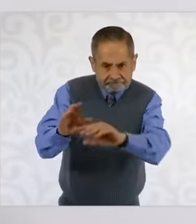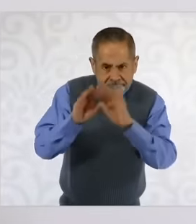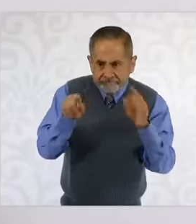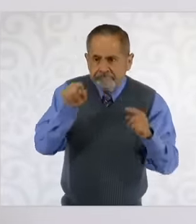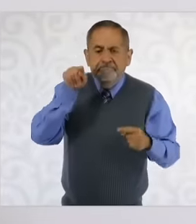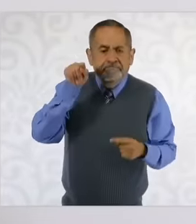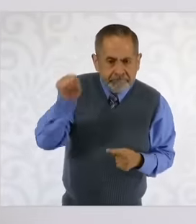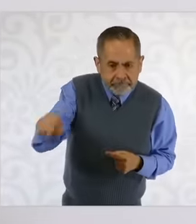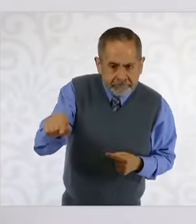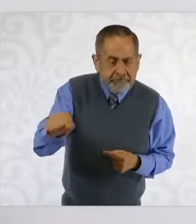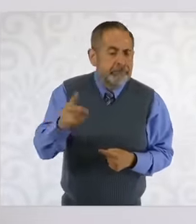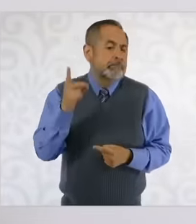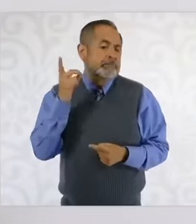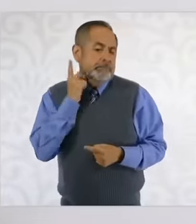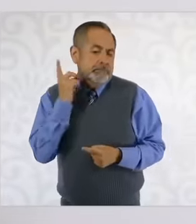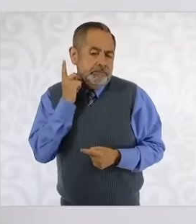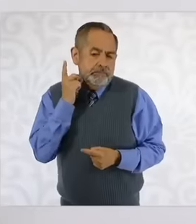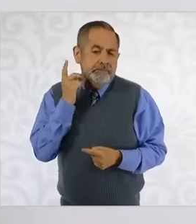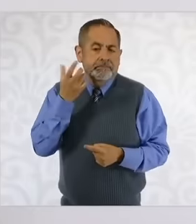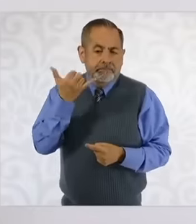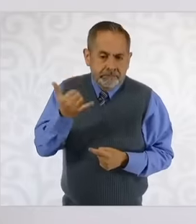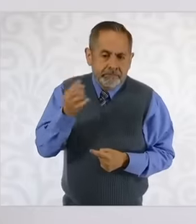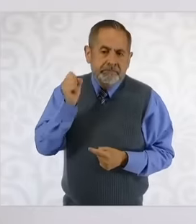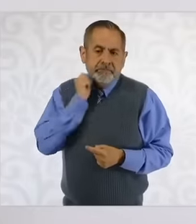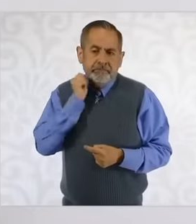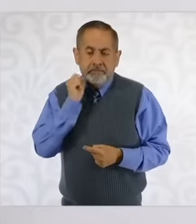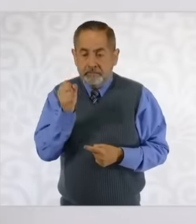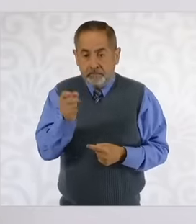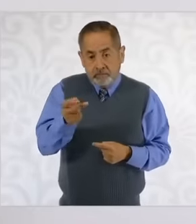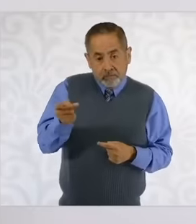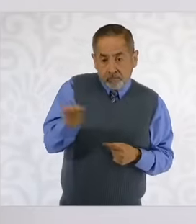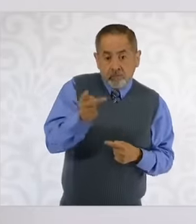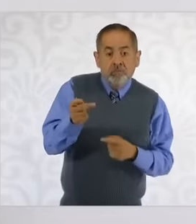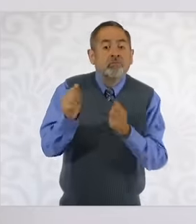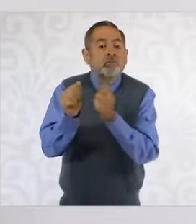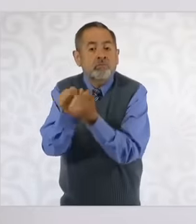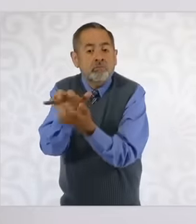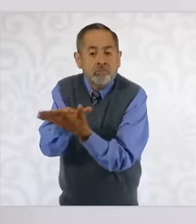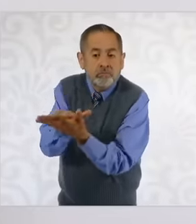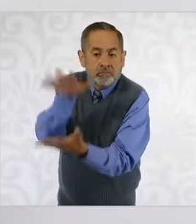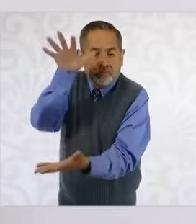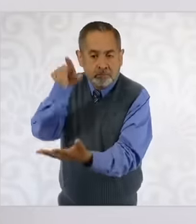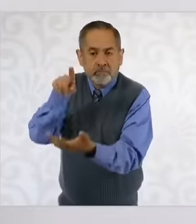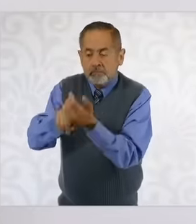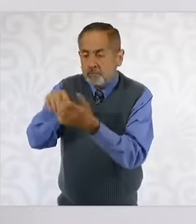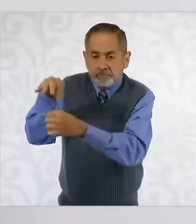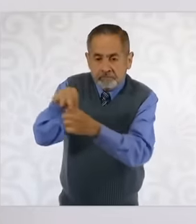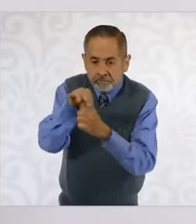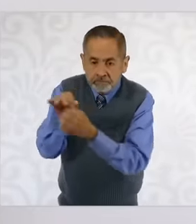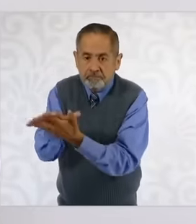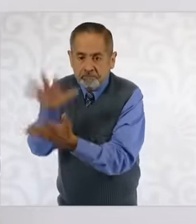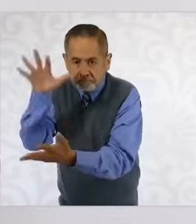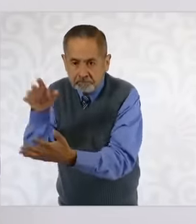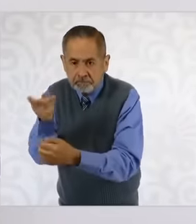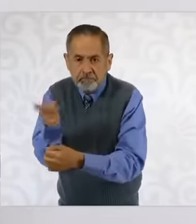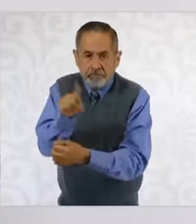of the Union through qualified majorities and the legislatures of the states through the